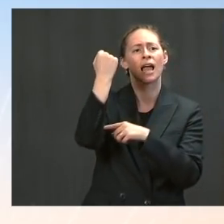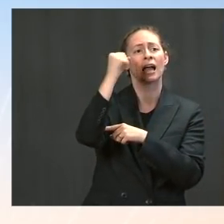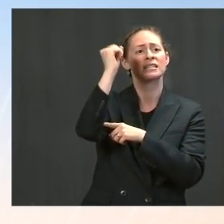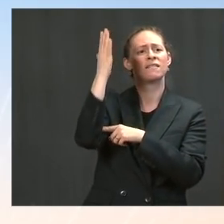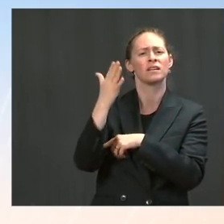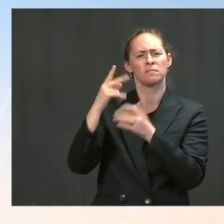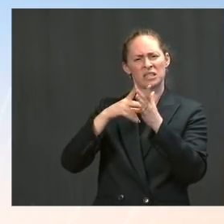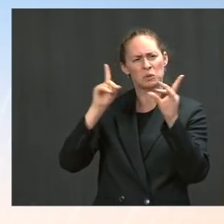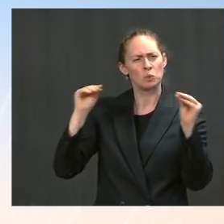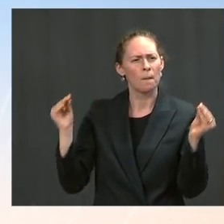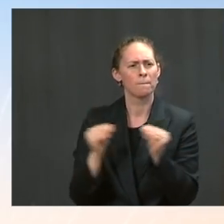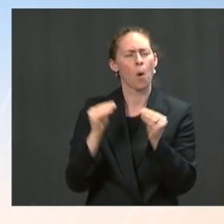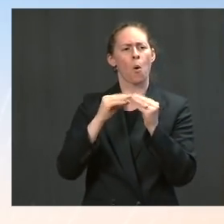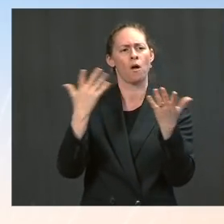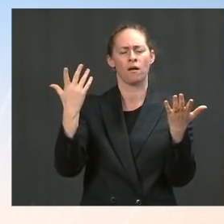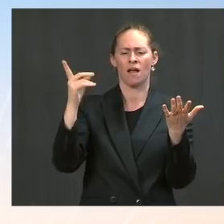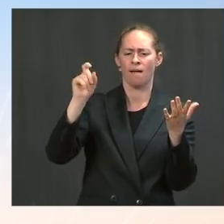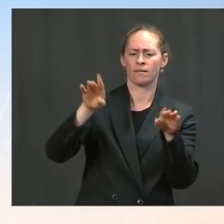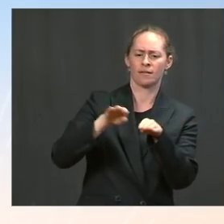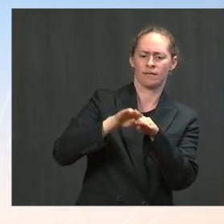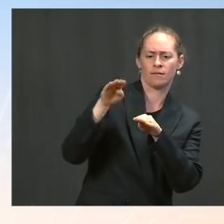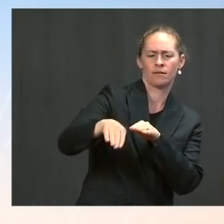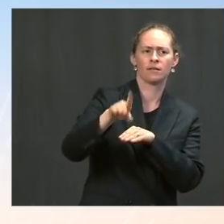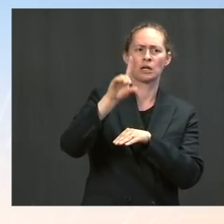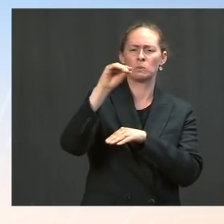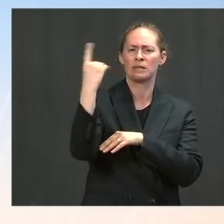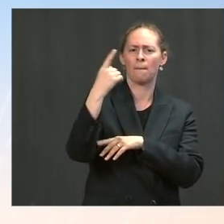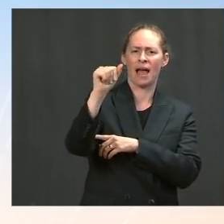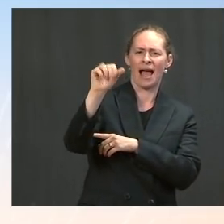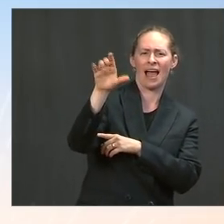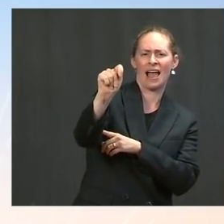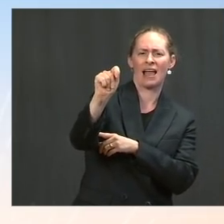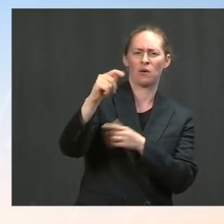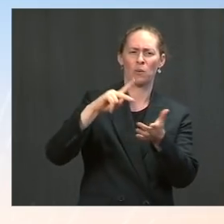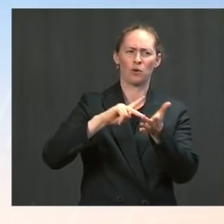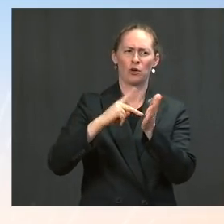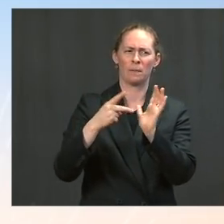Is that to escalate it higher to Republicans so that they can change their minds